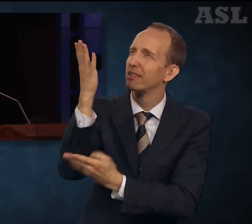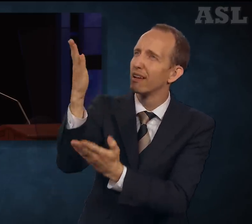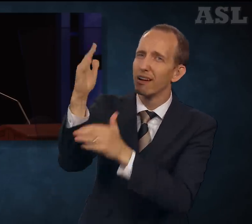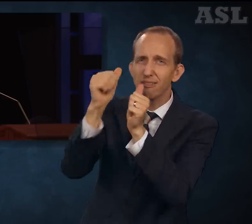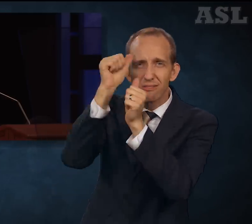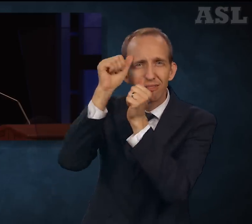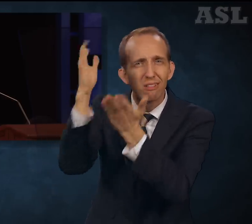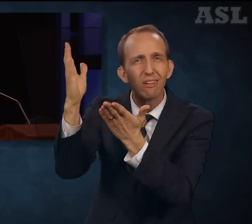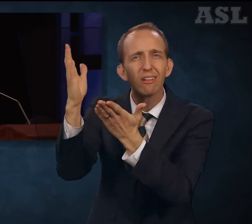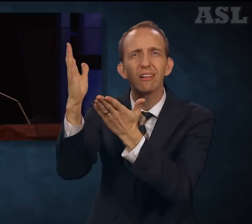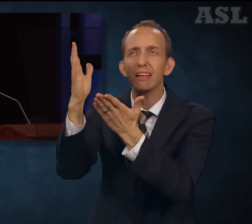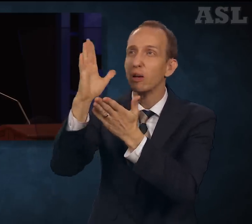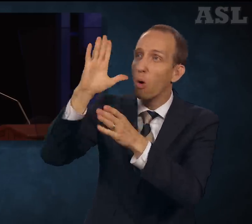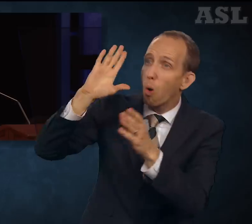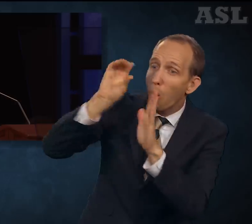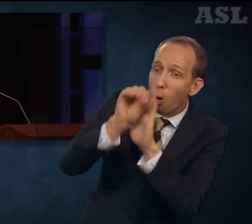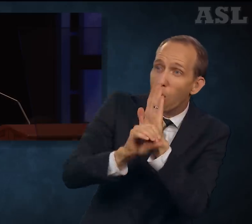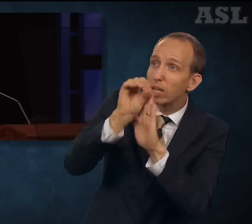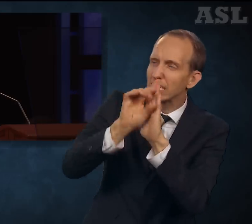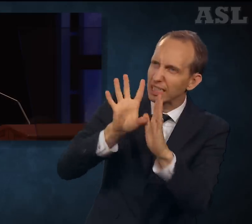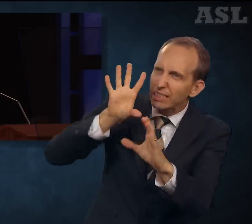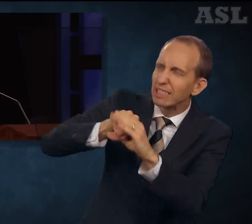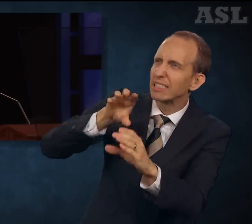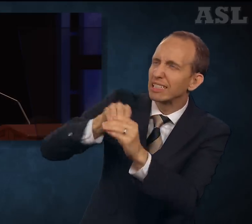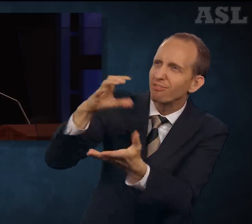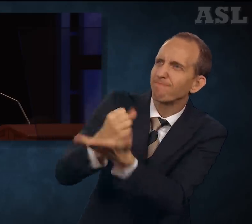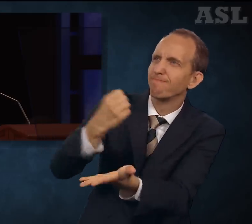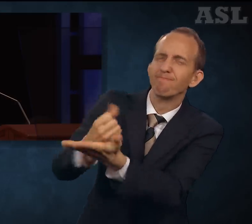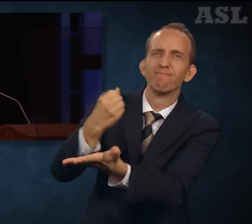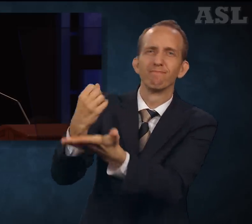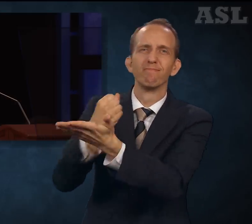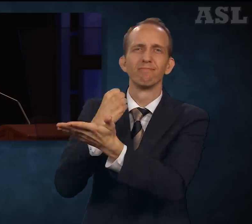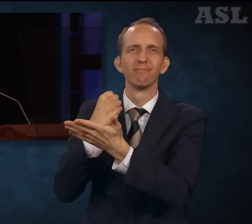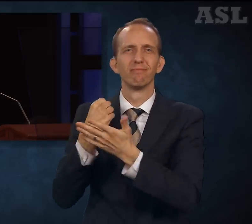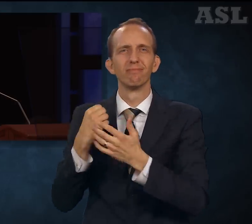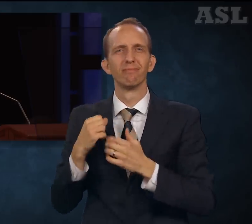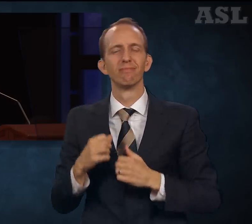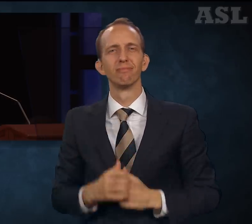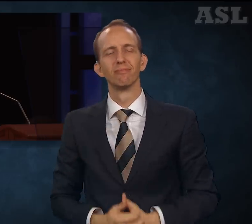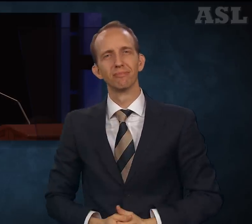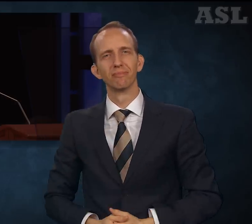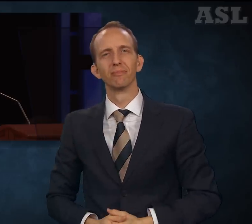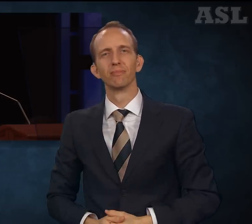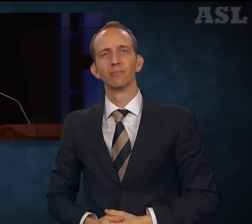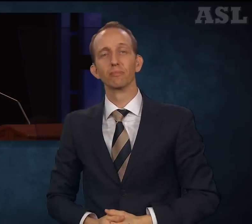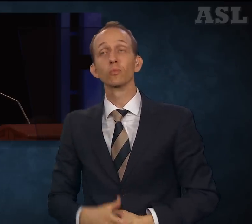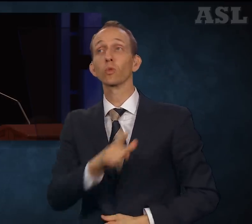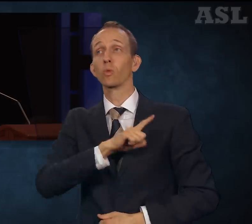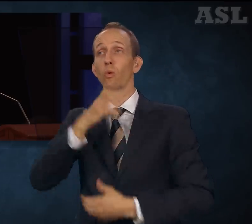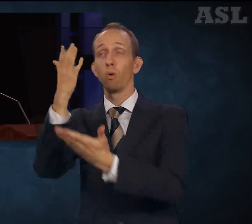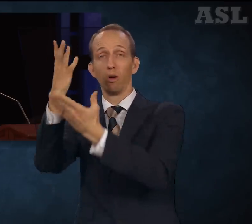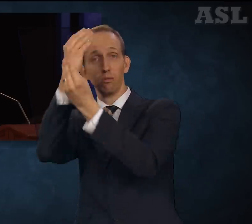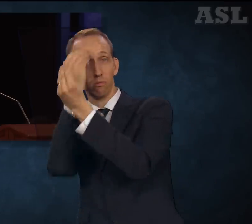COVENANTS WITH HIM AND HEAVENLY FATHER, AND RECEIVE